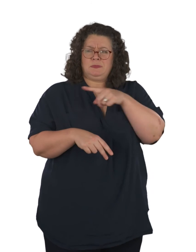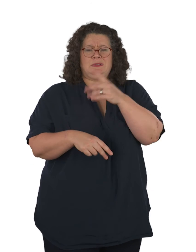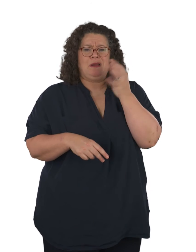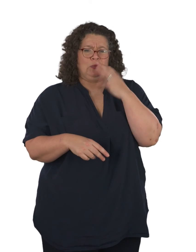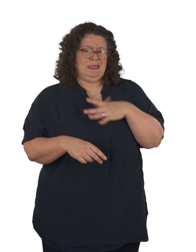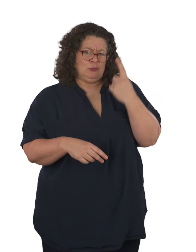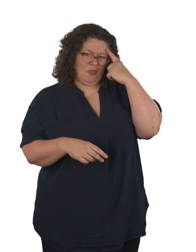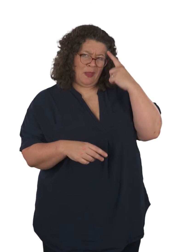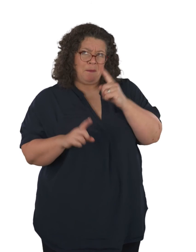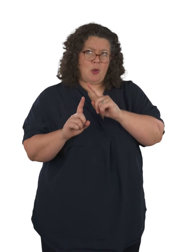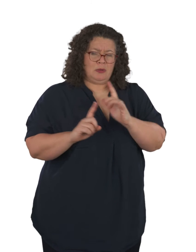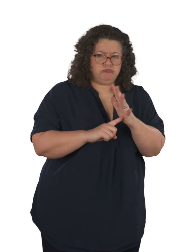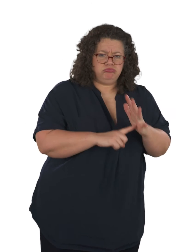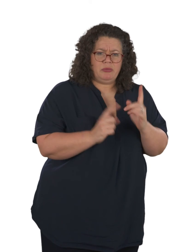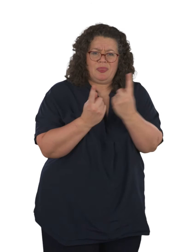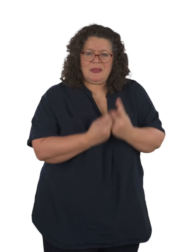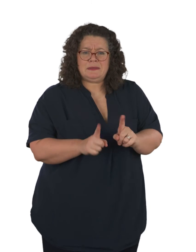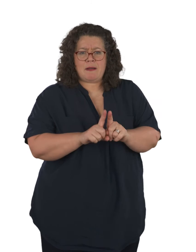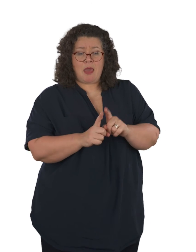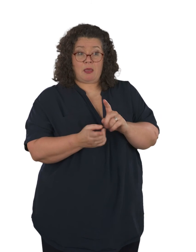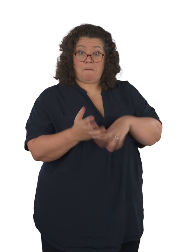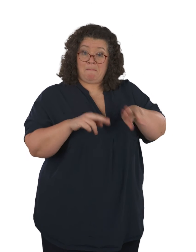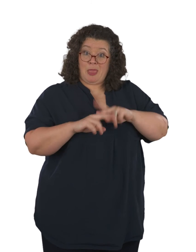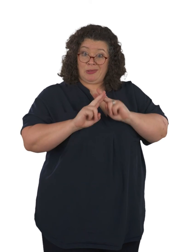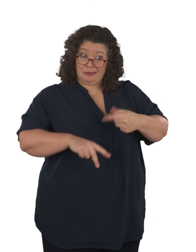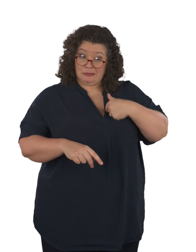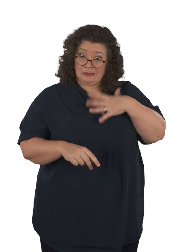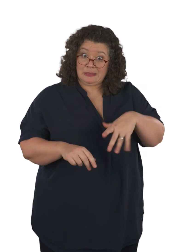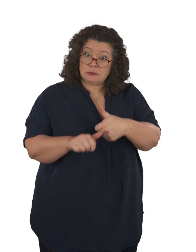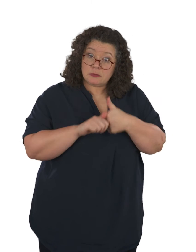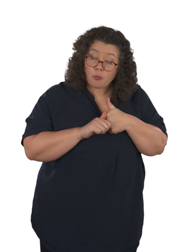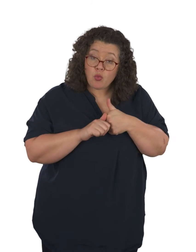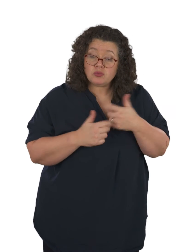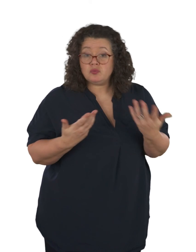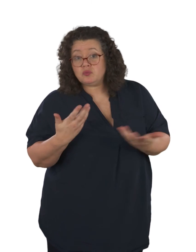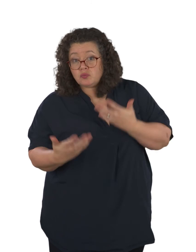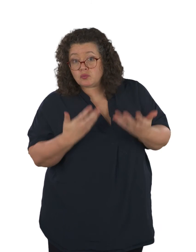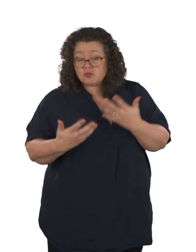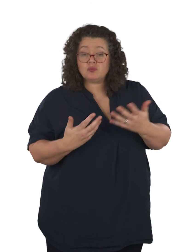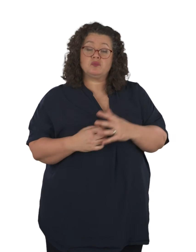When assessing, the council should think about important things, like if the parent carer needs support,